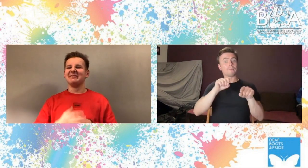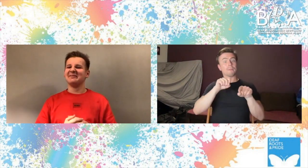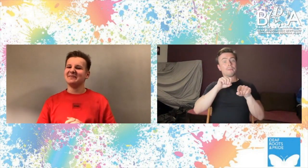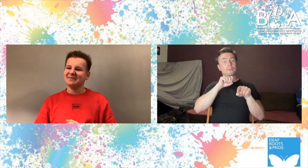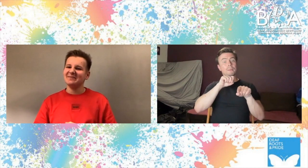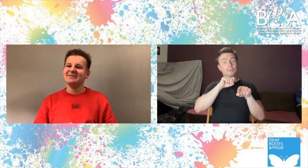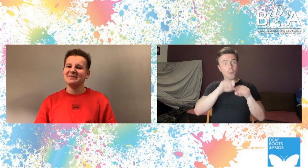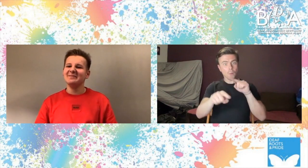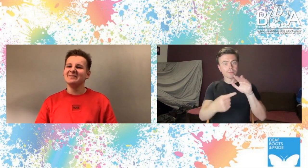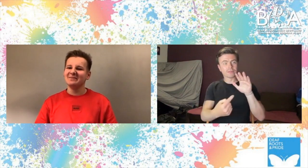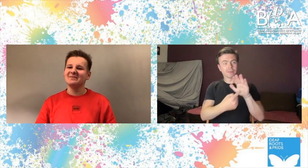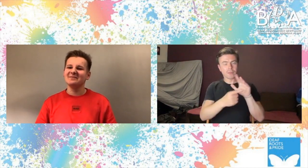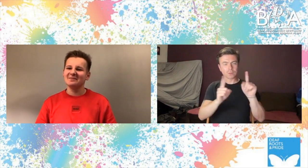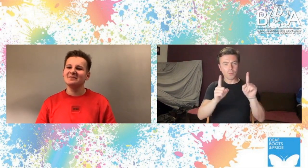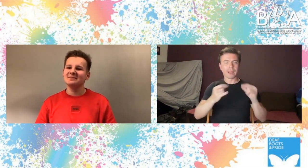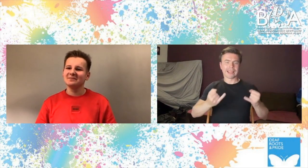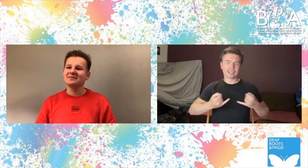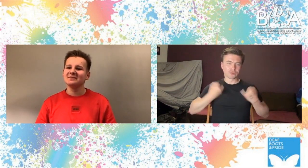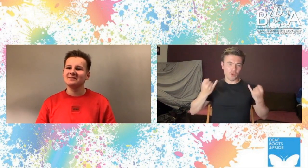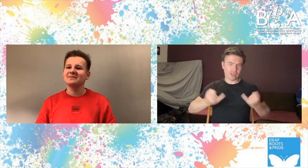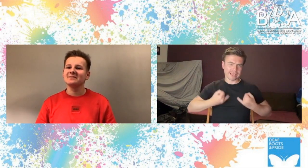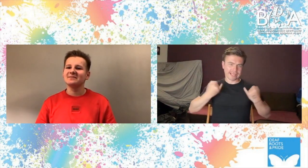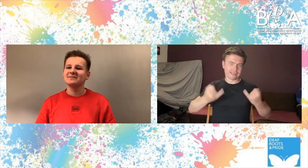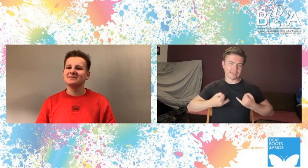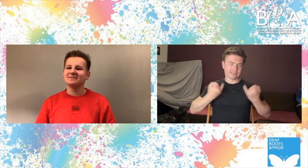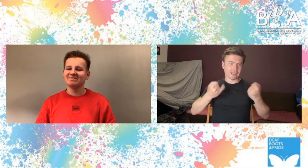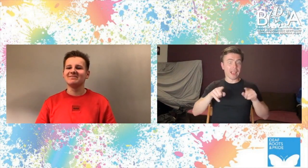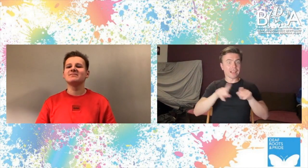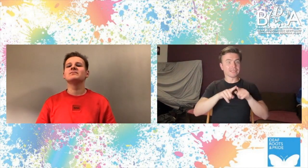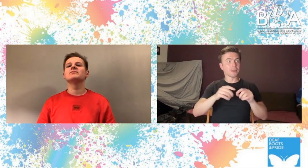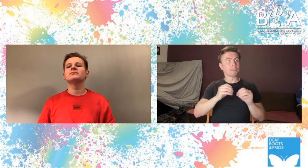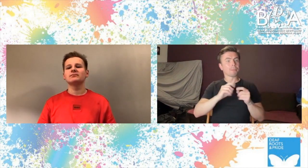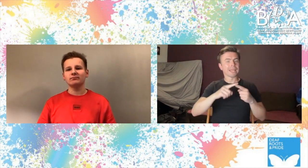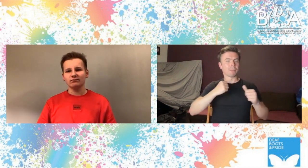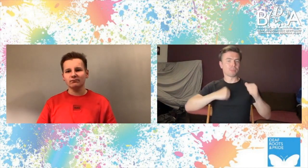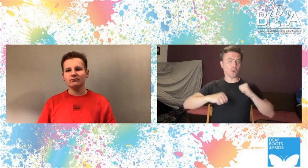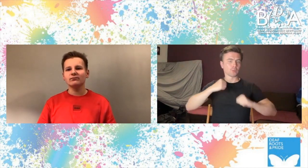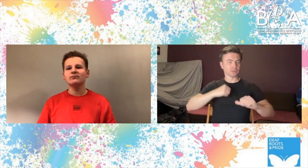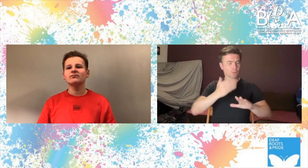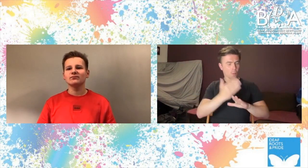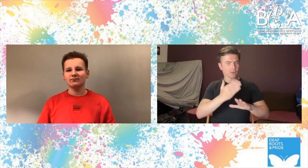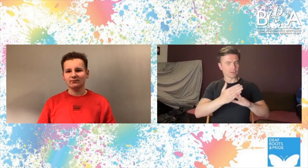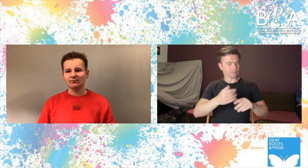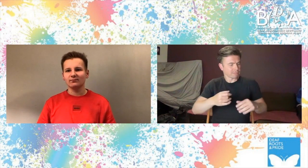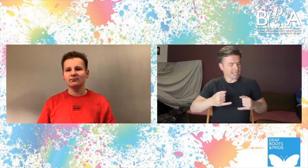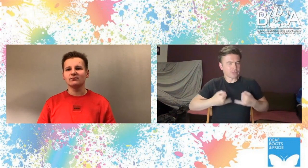The most important thing is to enjoy yourself and be proud of your work